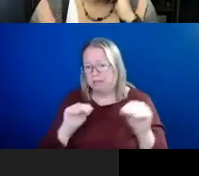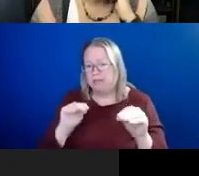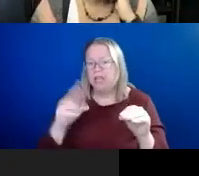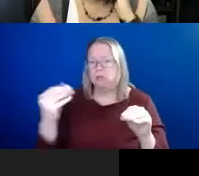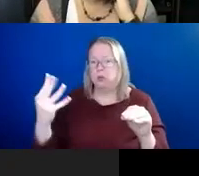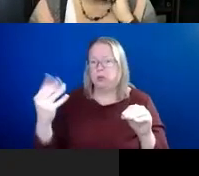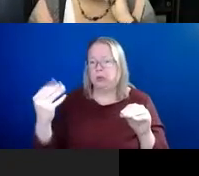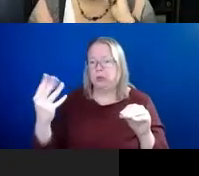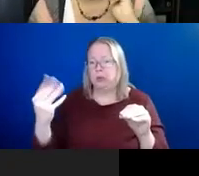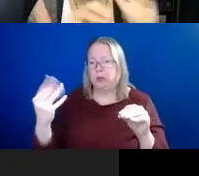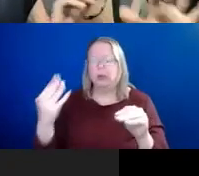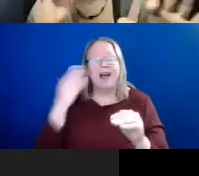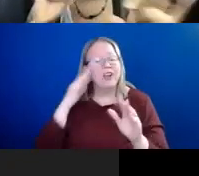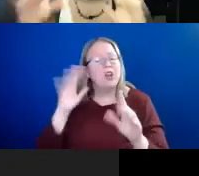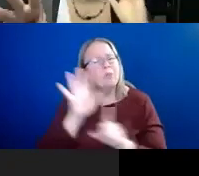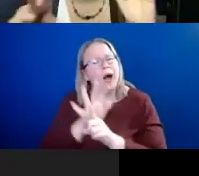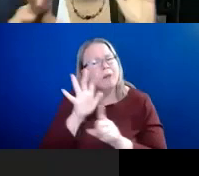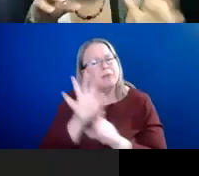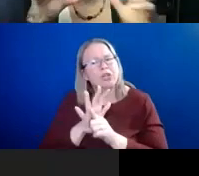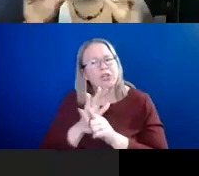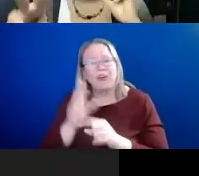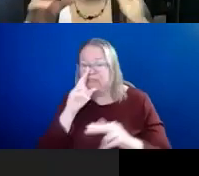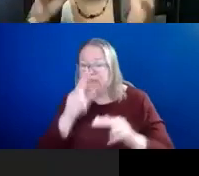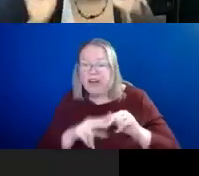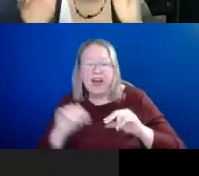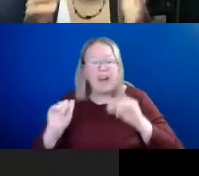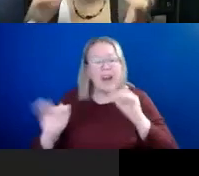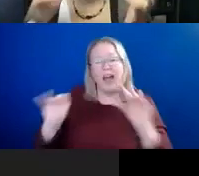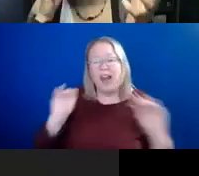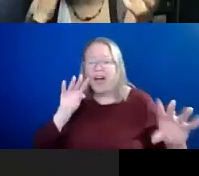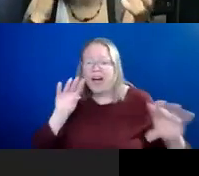13:28:46 fun to put those things in that capture our students attention